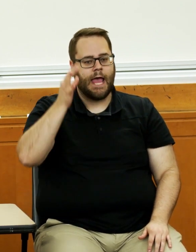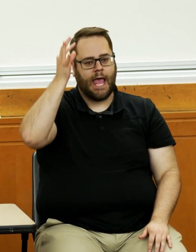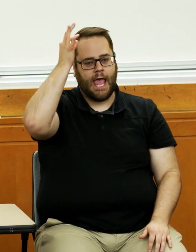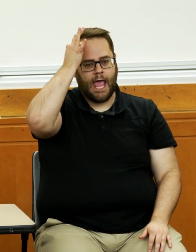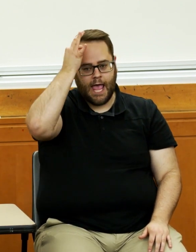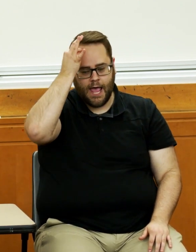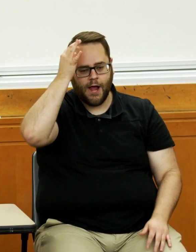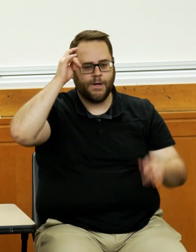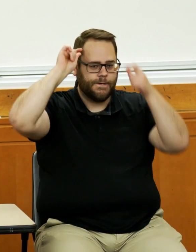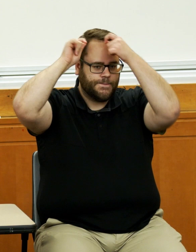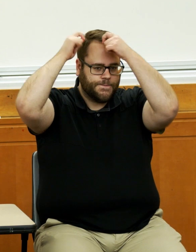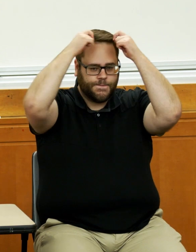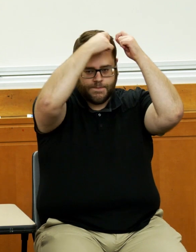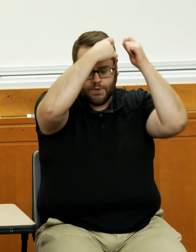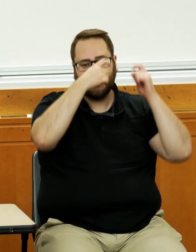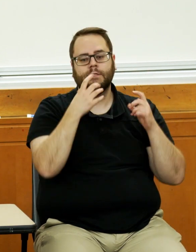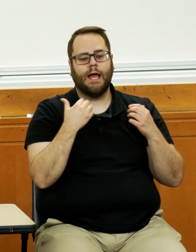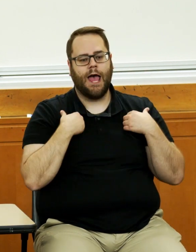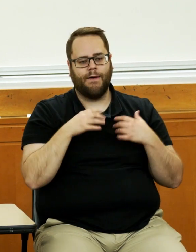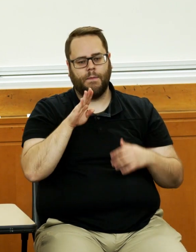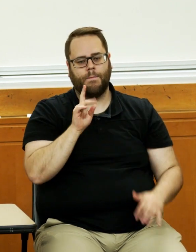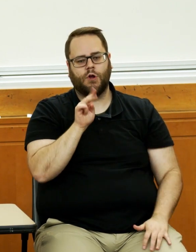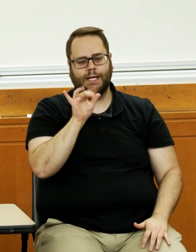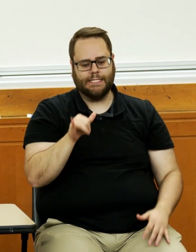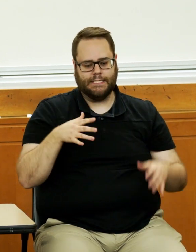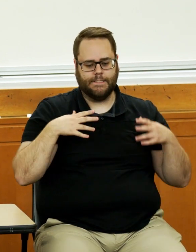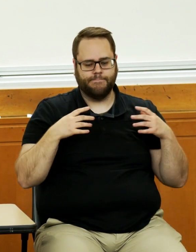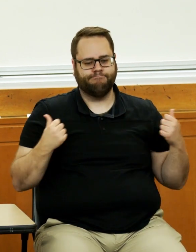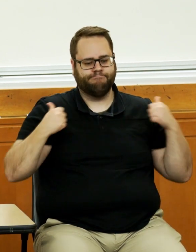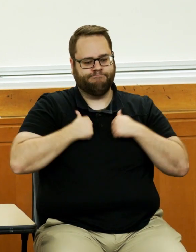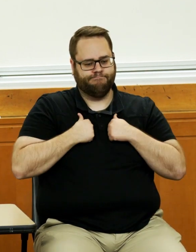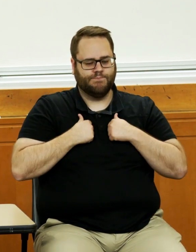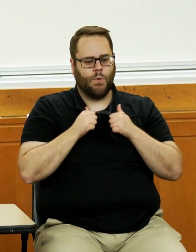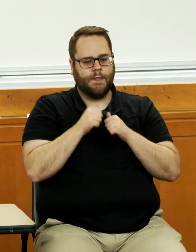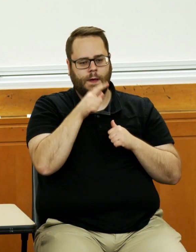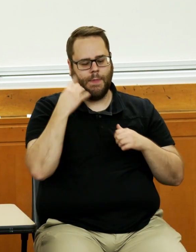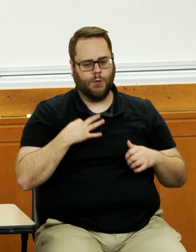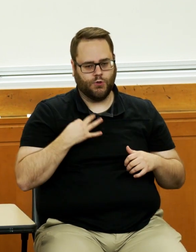strand twists. I'm wearing a burgundy suit with a white blouse and black and gold rimmed glasses.